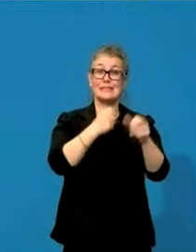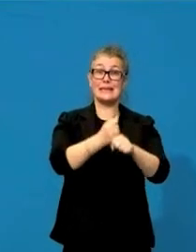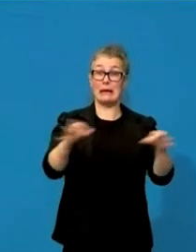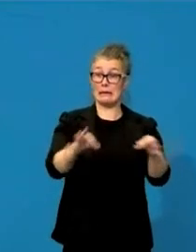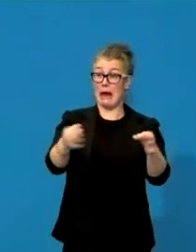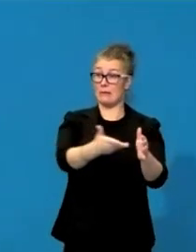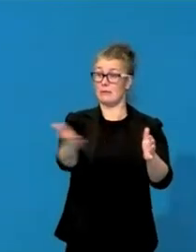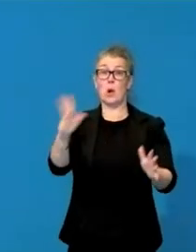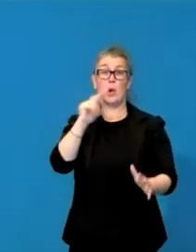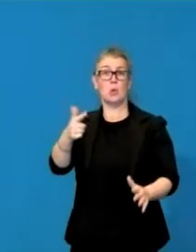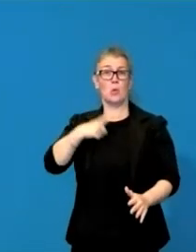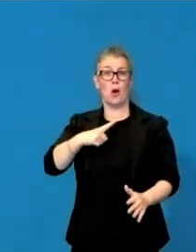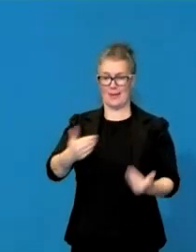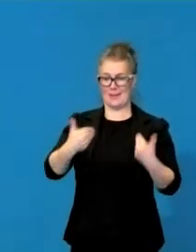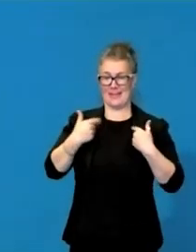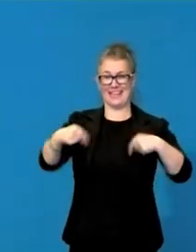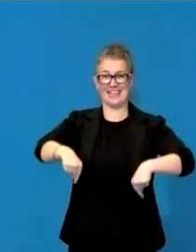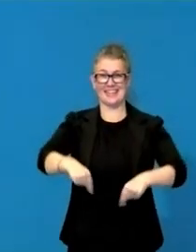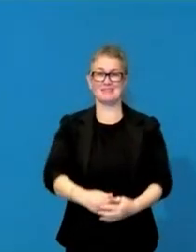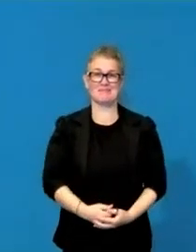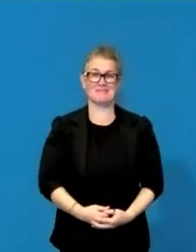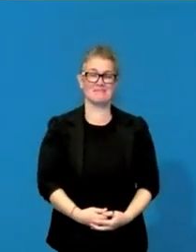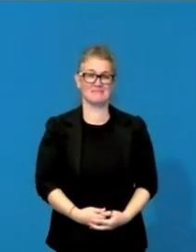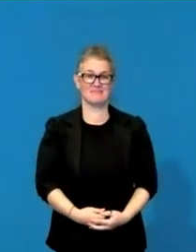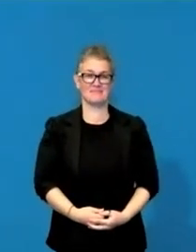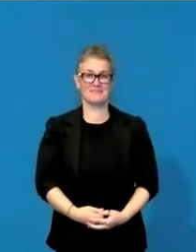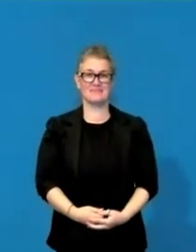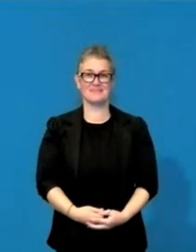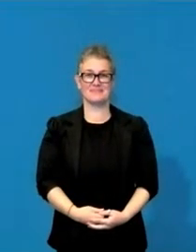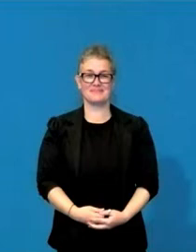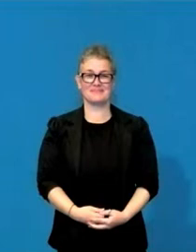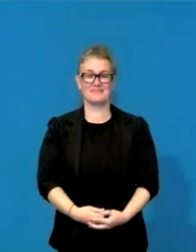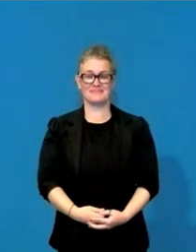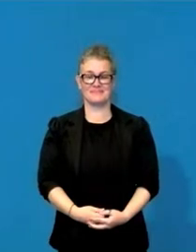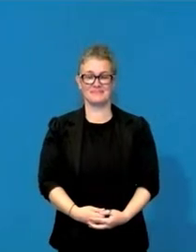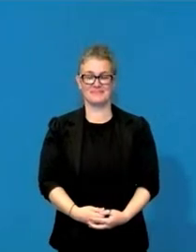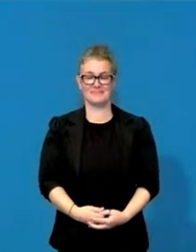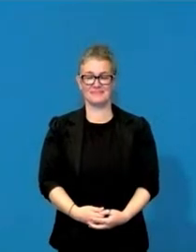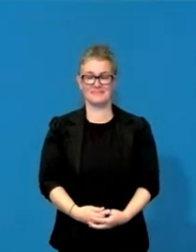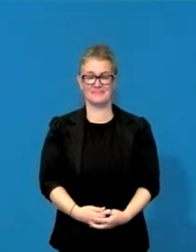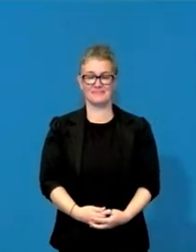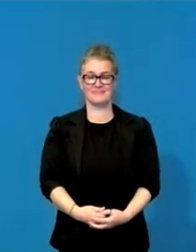Yes, Mr Griffin.